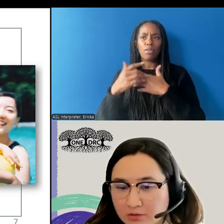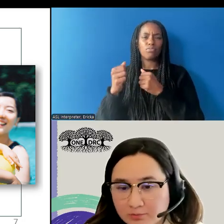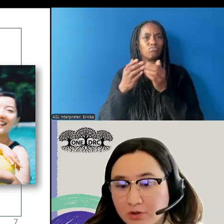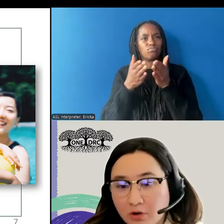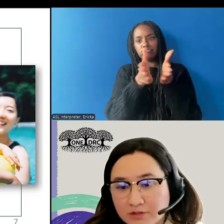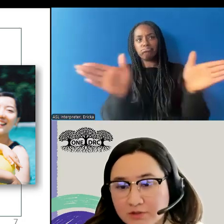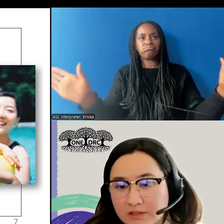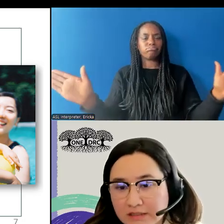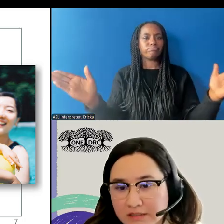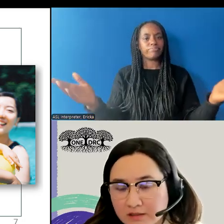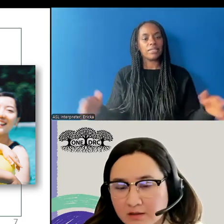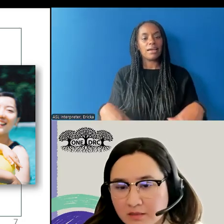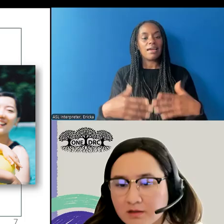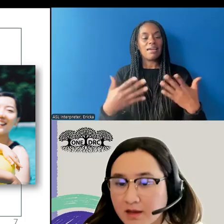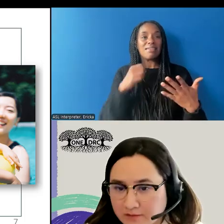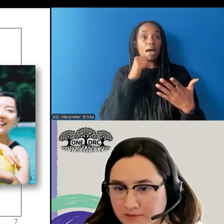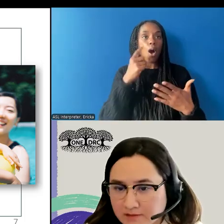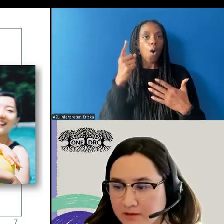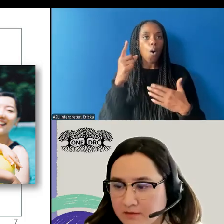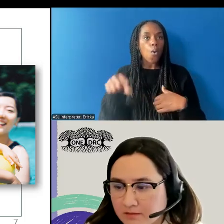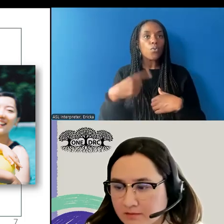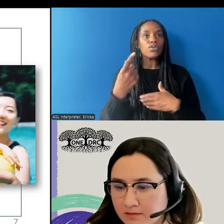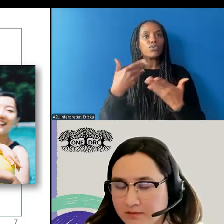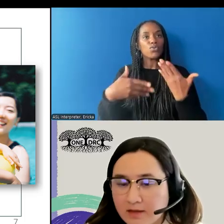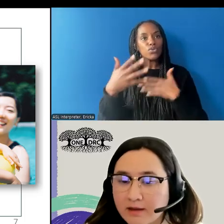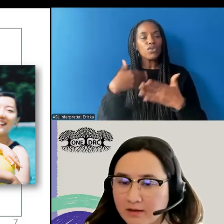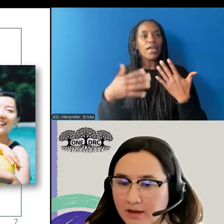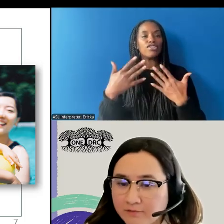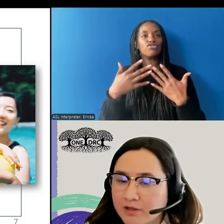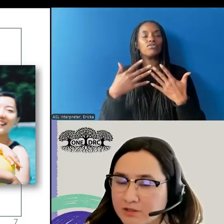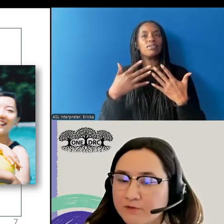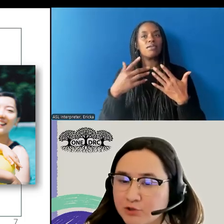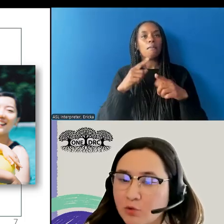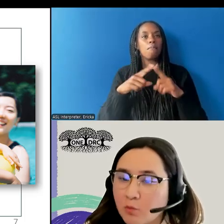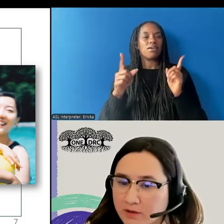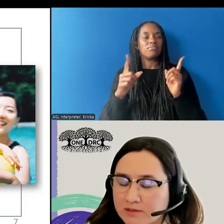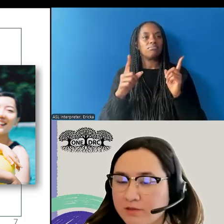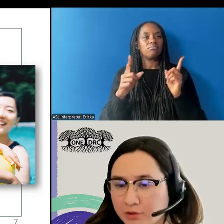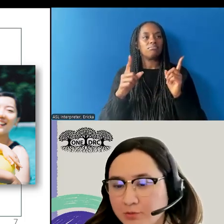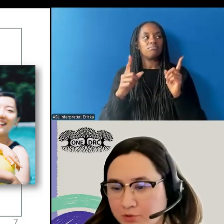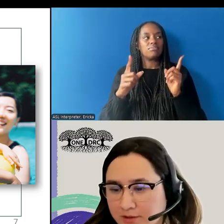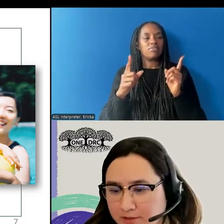but also to lead the lives that every individual wants in their community.